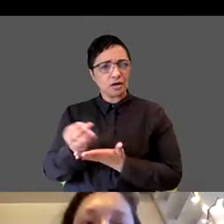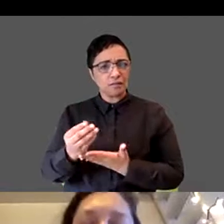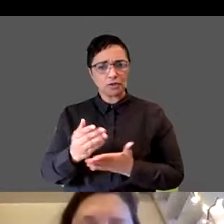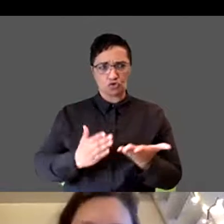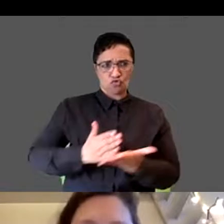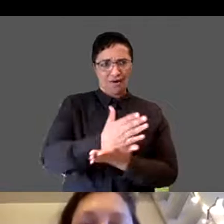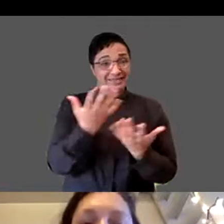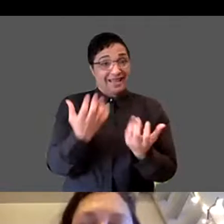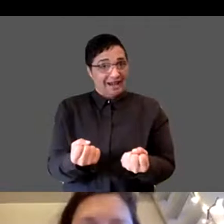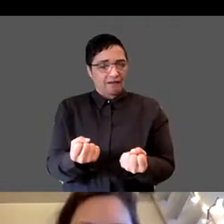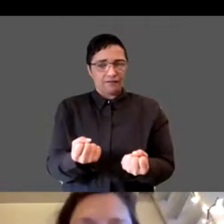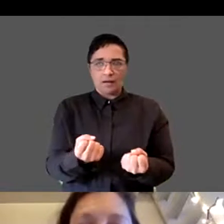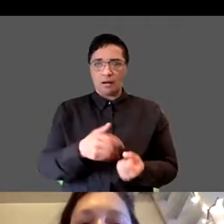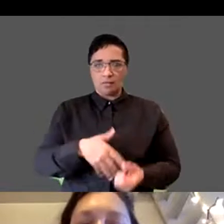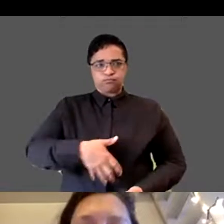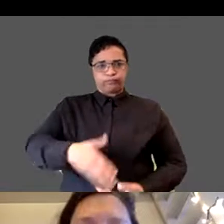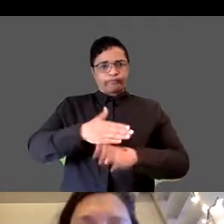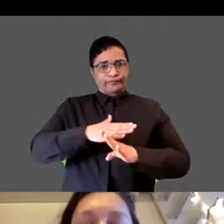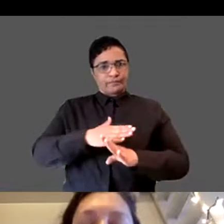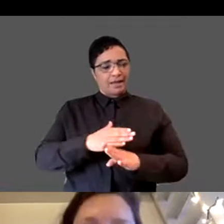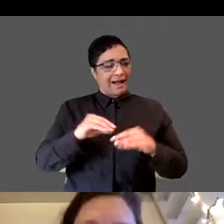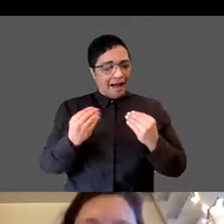remain private? Just something floating in my mind.